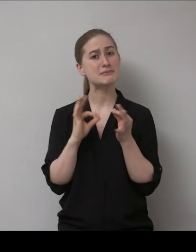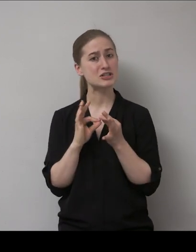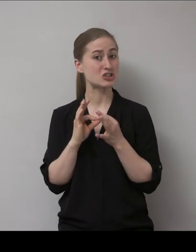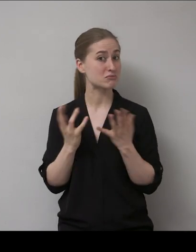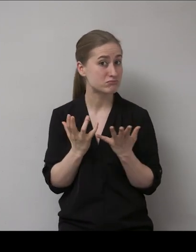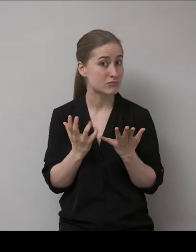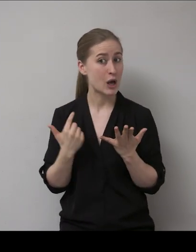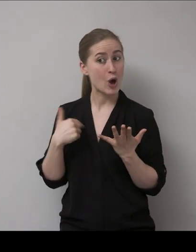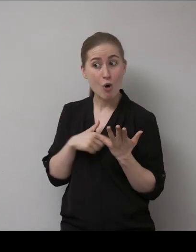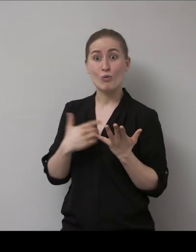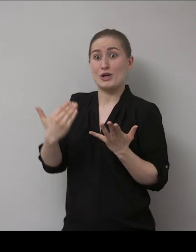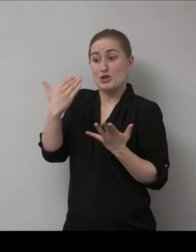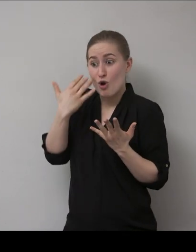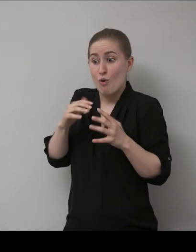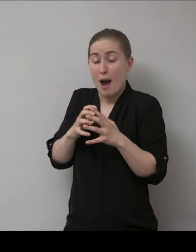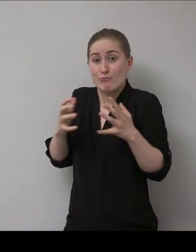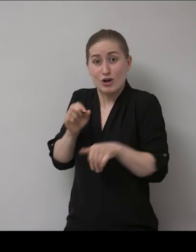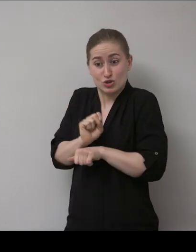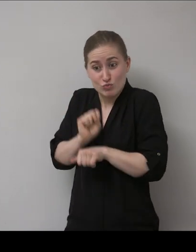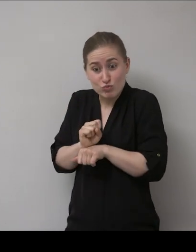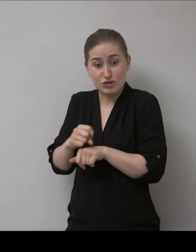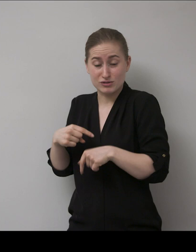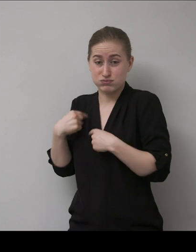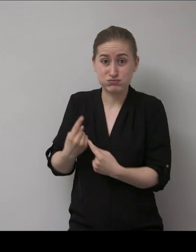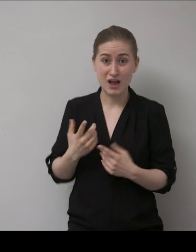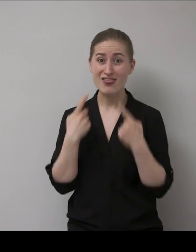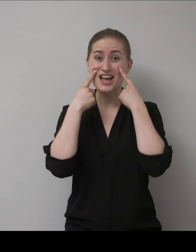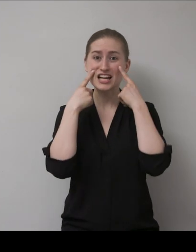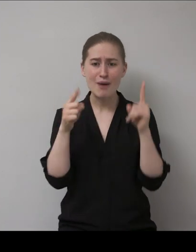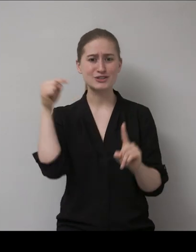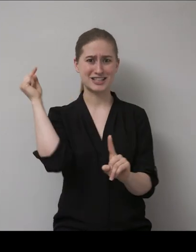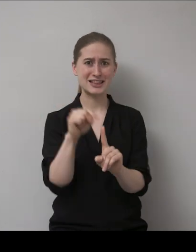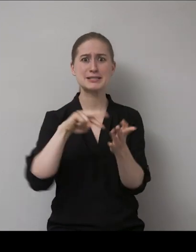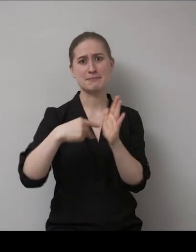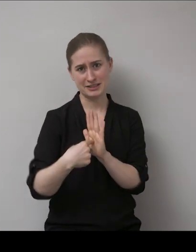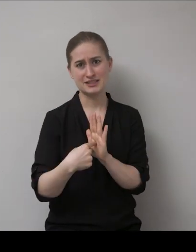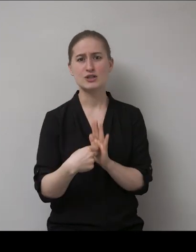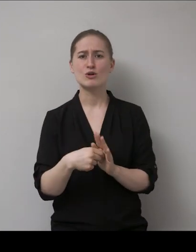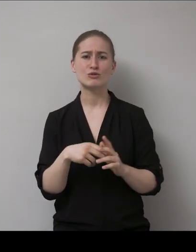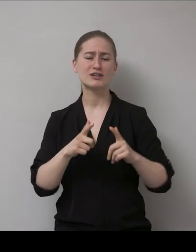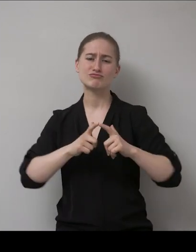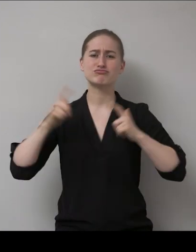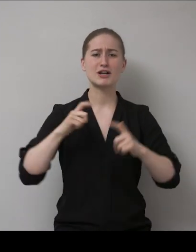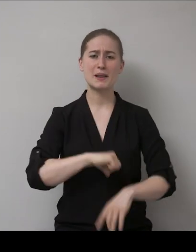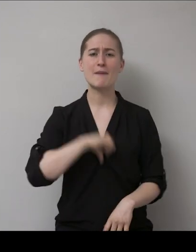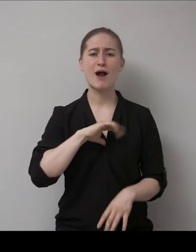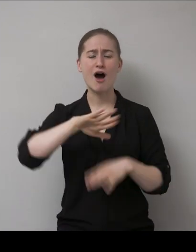we all know how hard you've been working, and what an accomplishment this really is, and we're extremely proud of all of the hard work